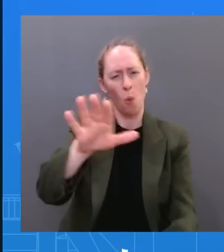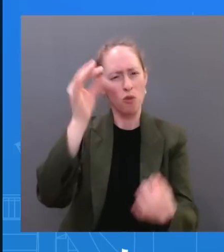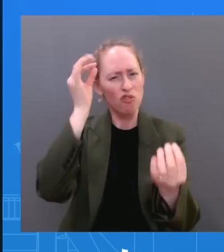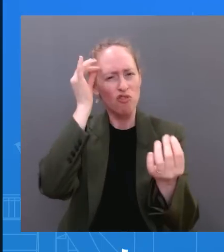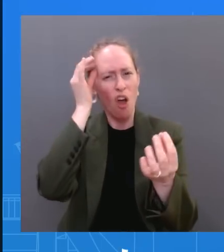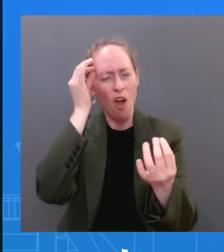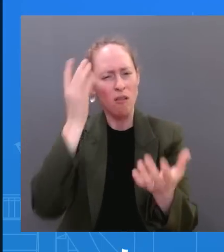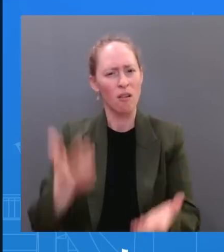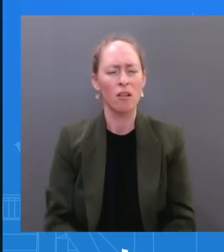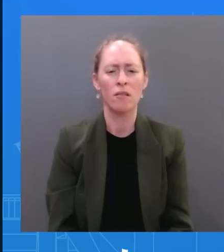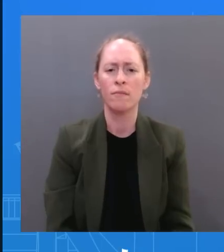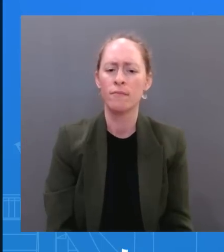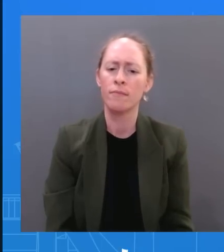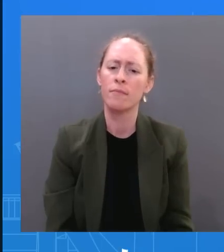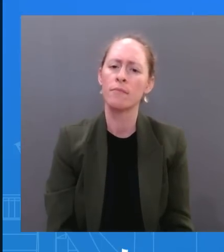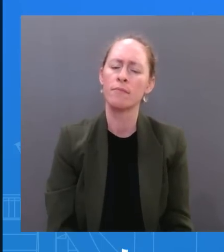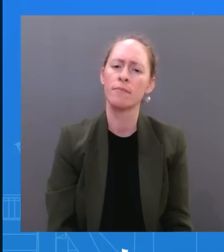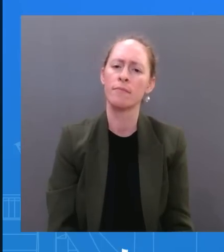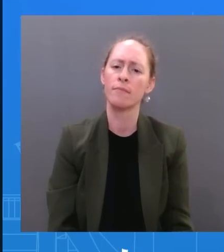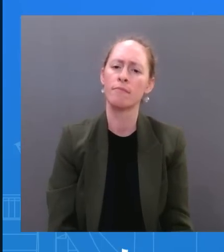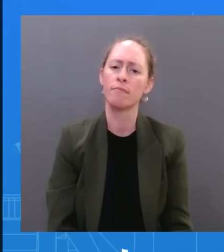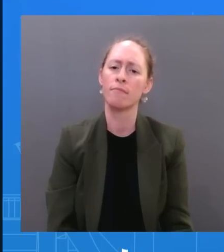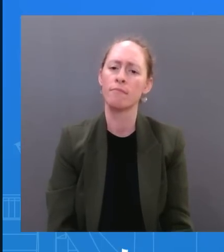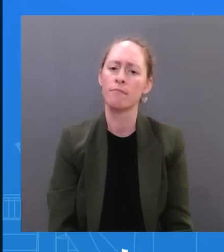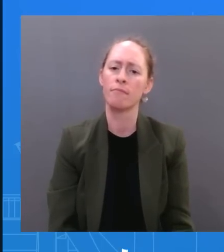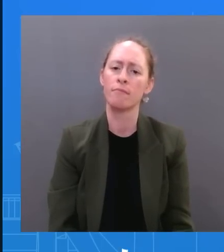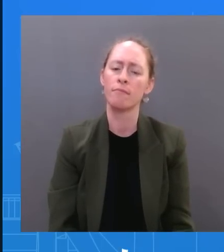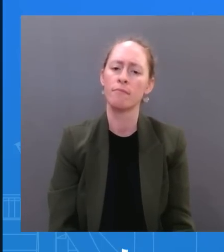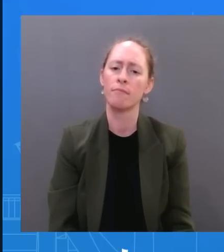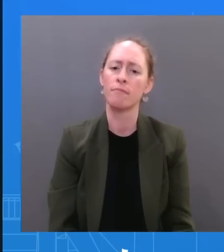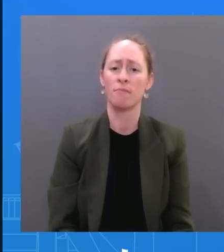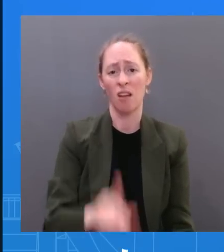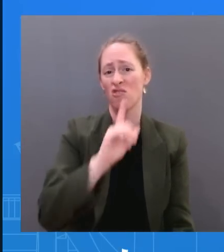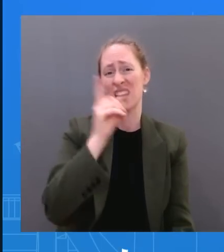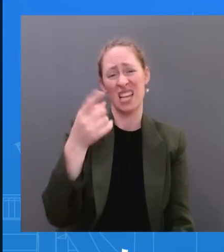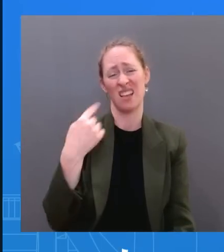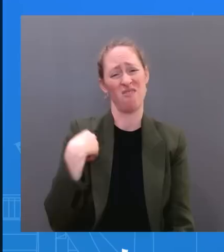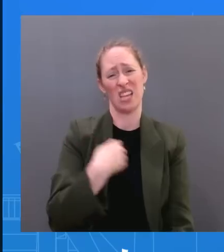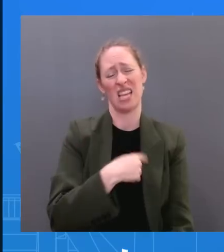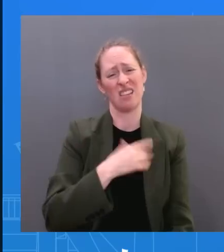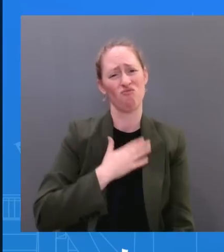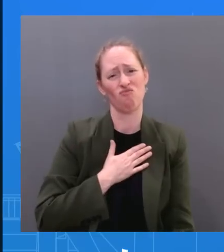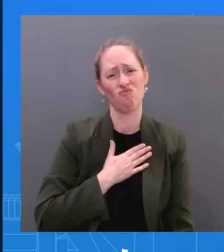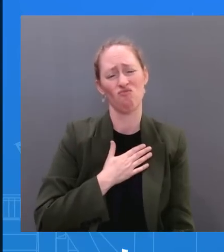our hearts go out to Man- -- Manuel Oliver, who has suffered a deep, deep loss.